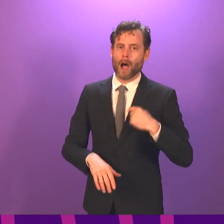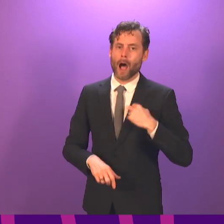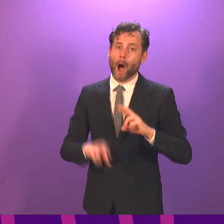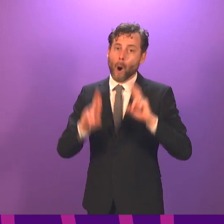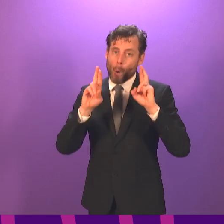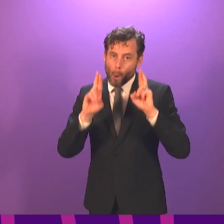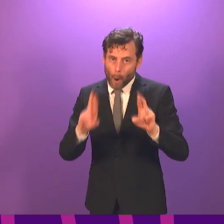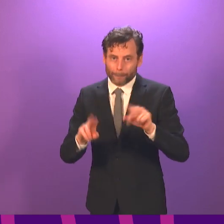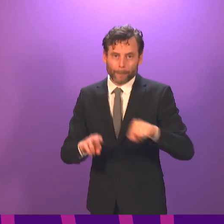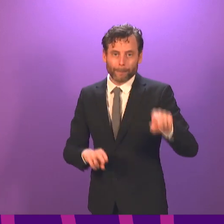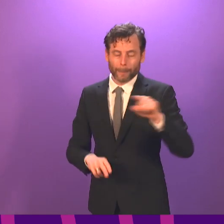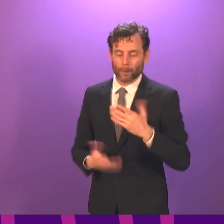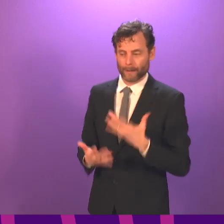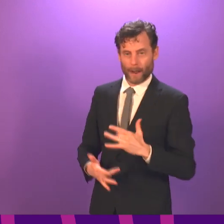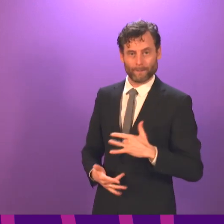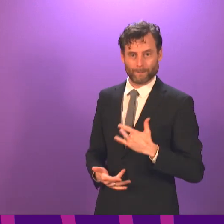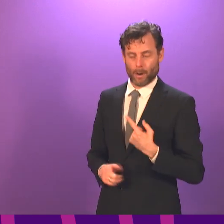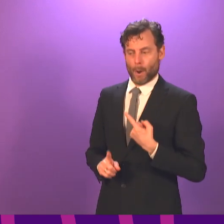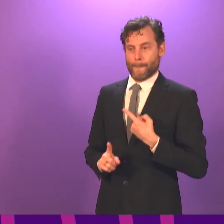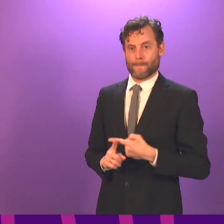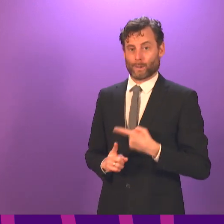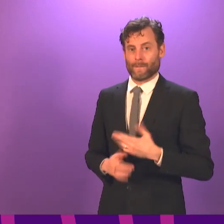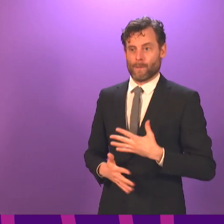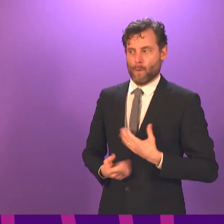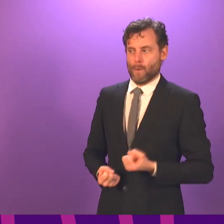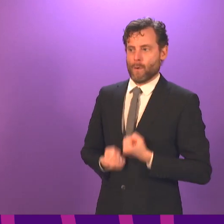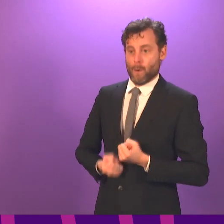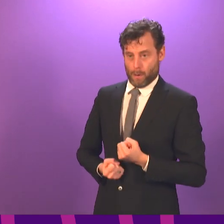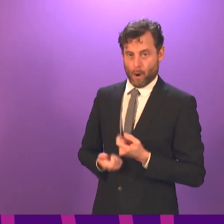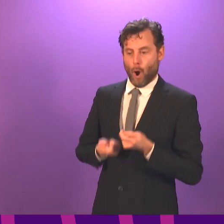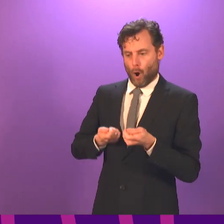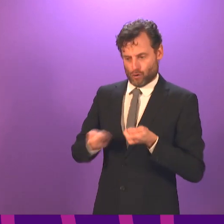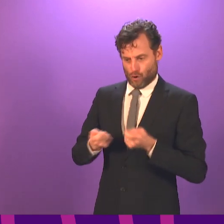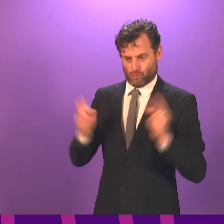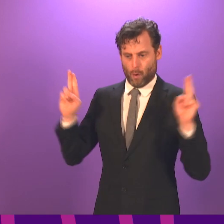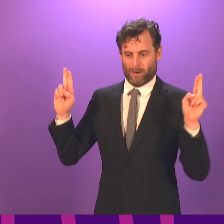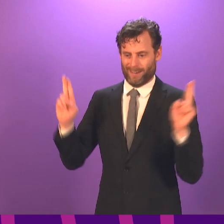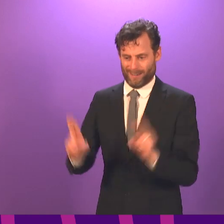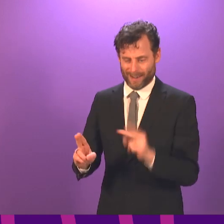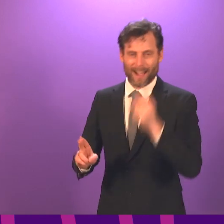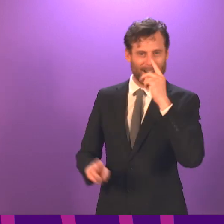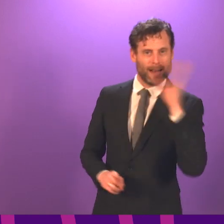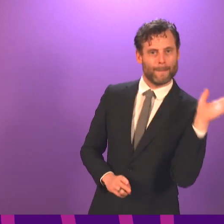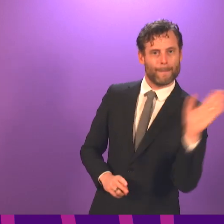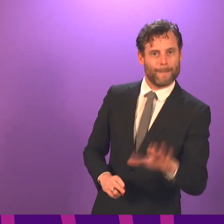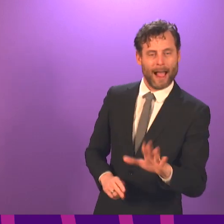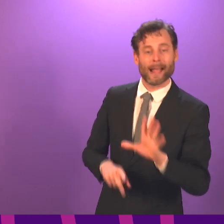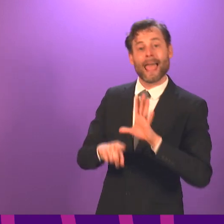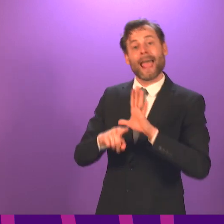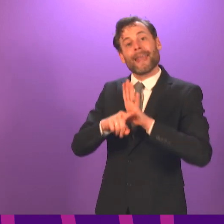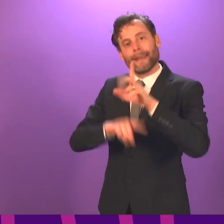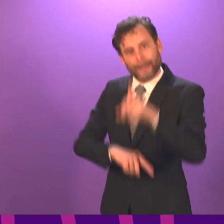real, significant and sustained progress in getting the virus back under control. Next week, I hope to confirm to Parliament the other changes to the level 4 restrictions